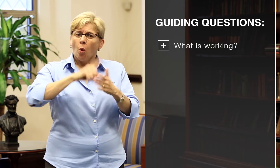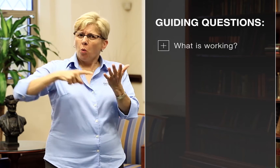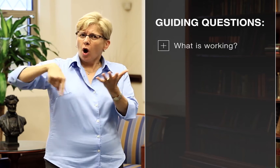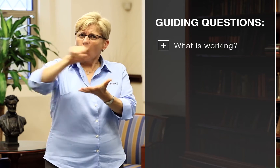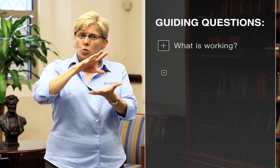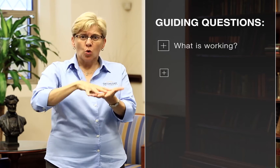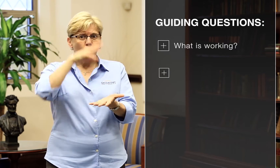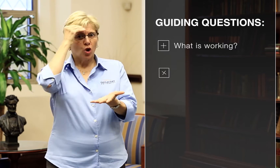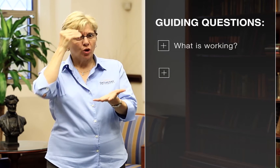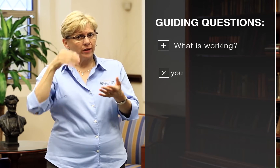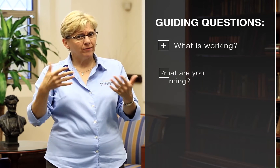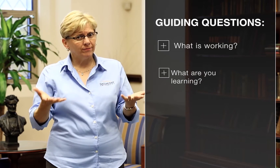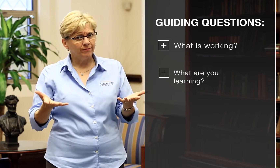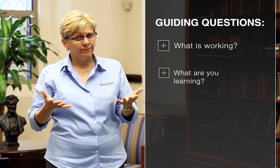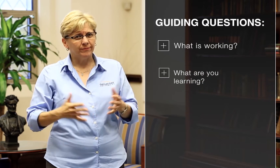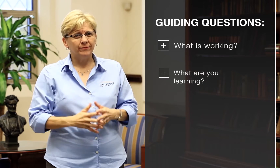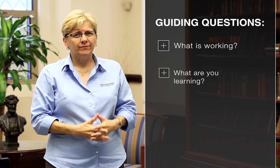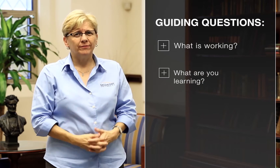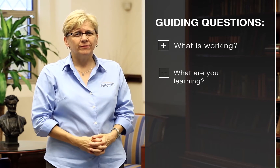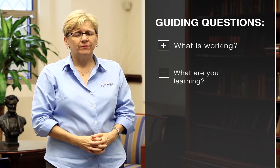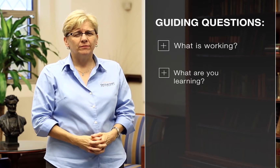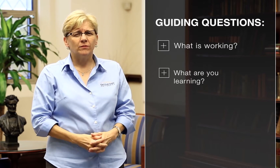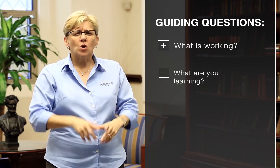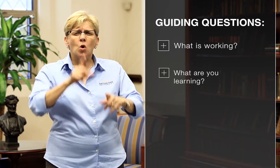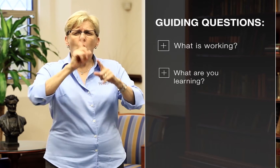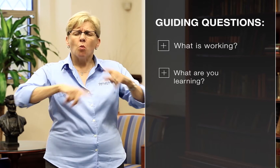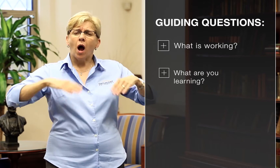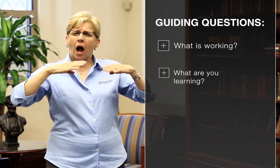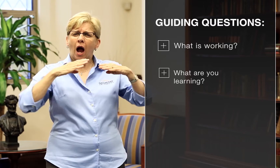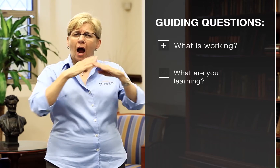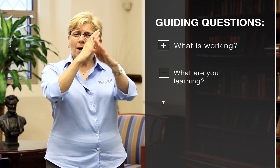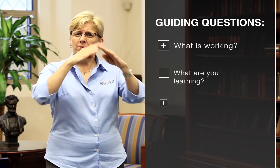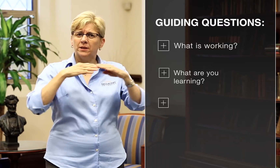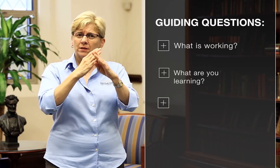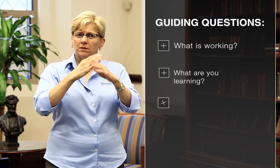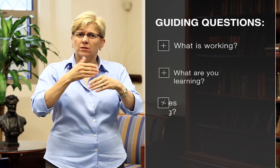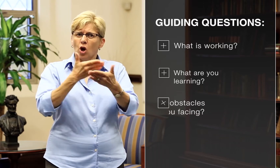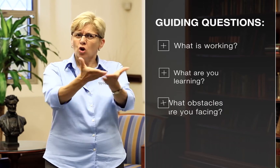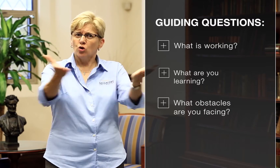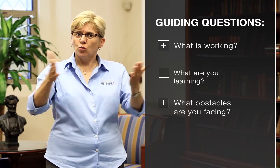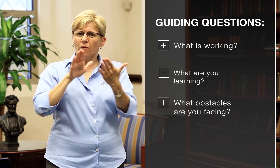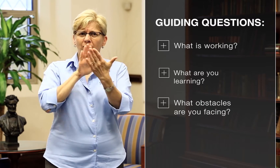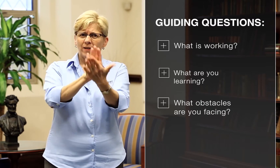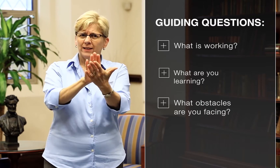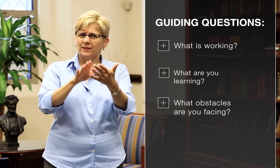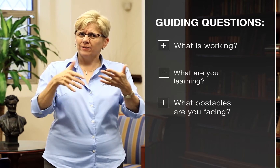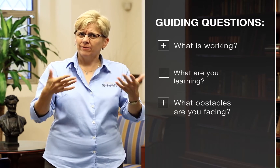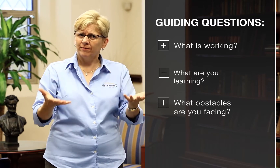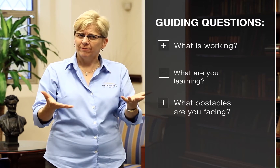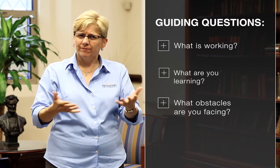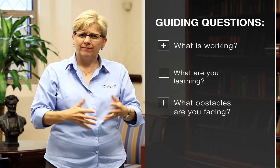What are you learning? What obstacles are you facing?